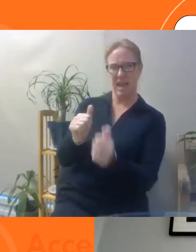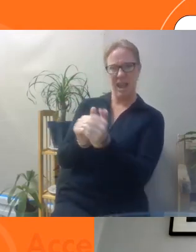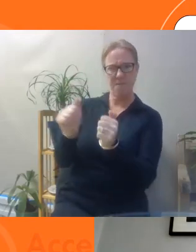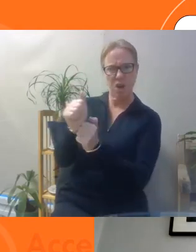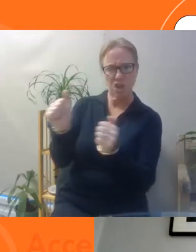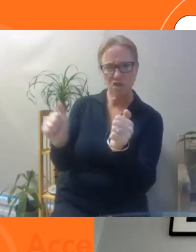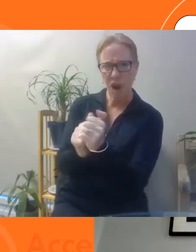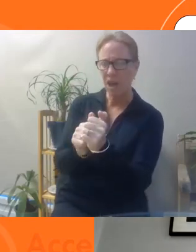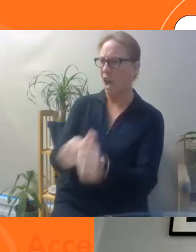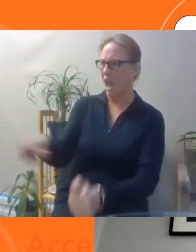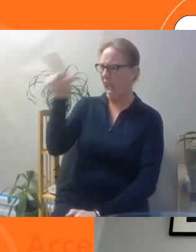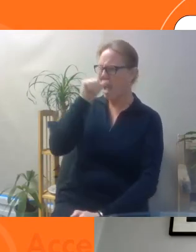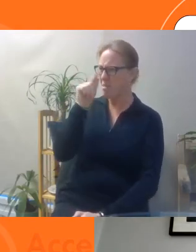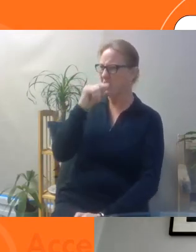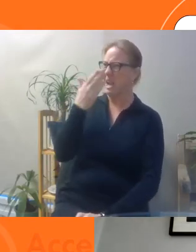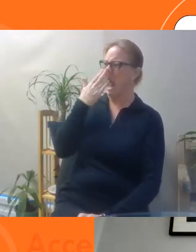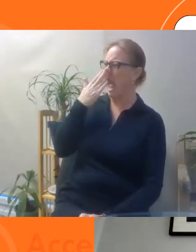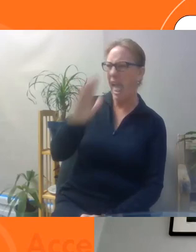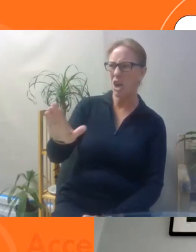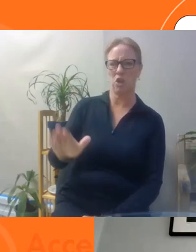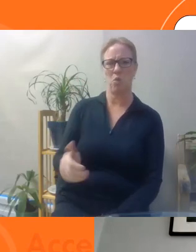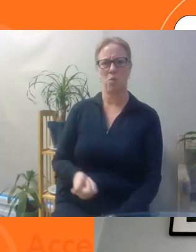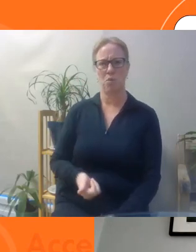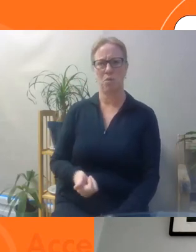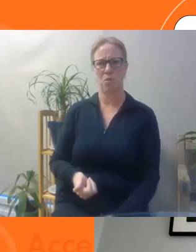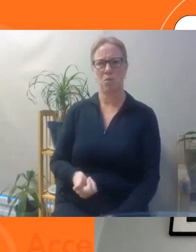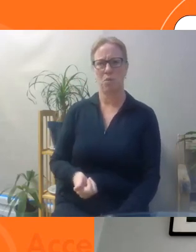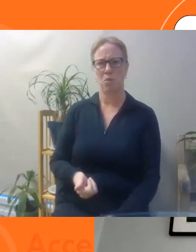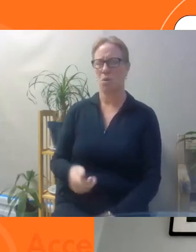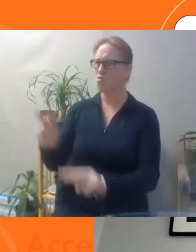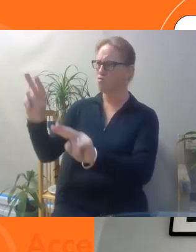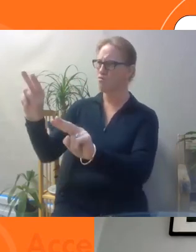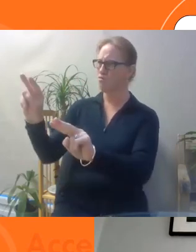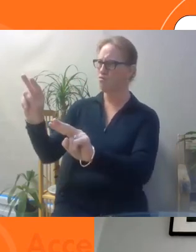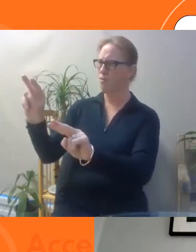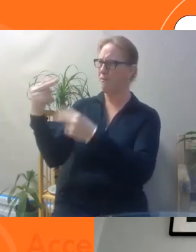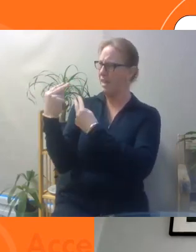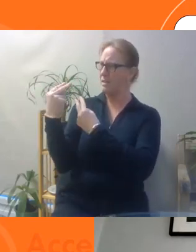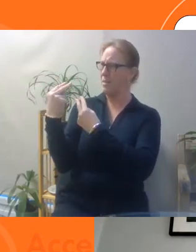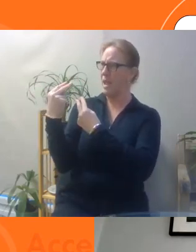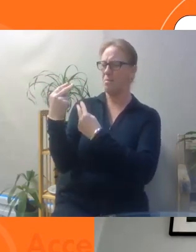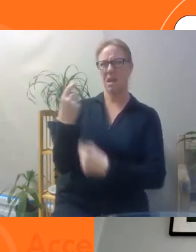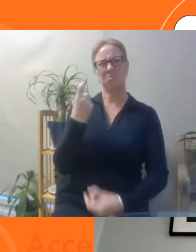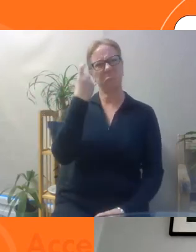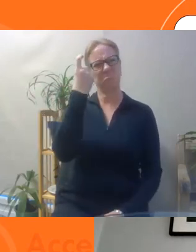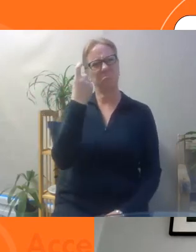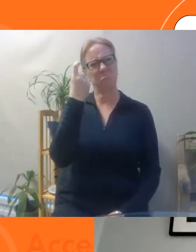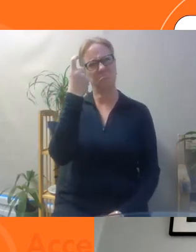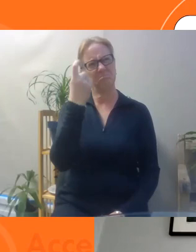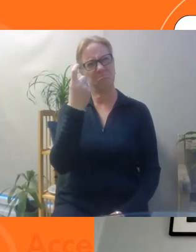ableistic attitudes. Reflecting back on that, I sit now with how